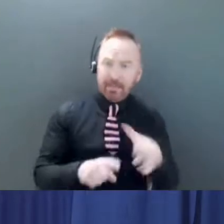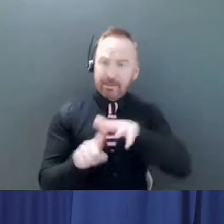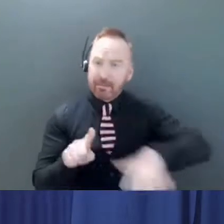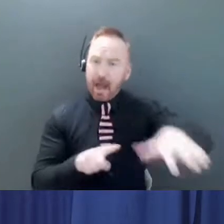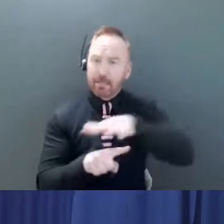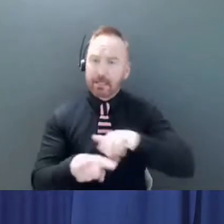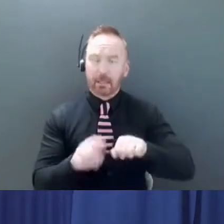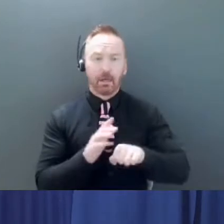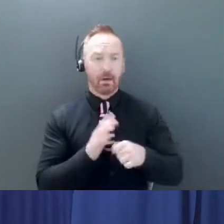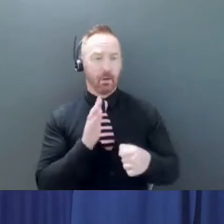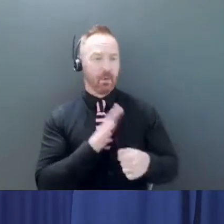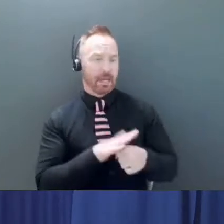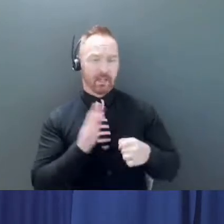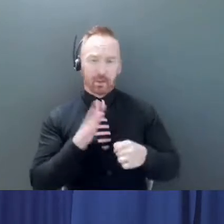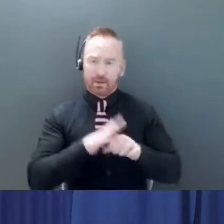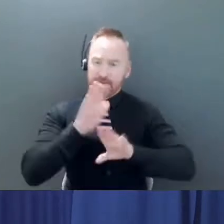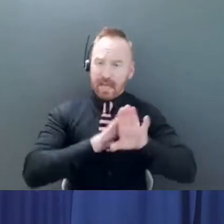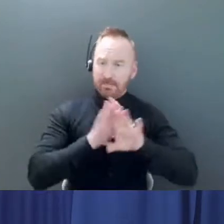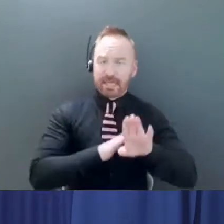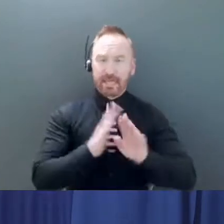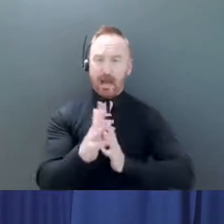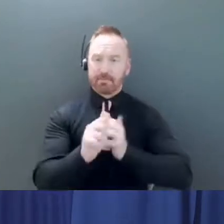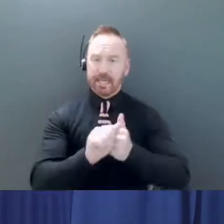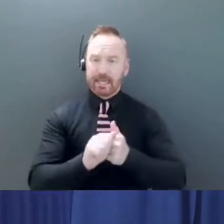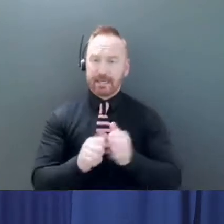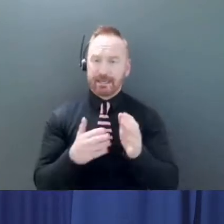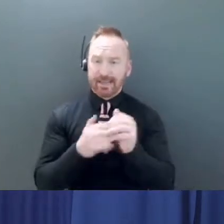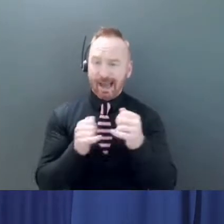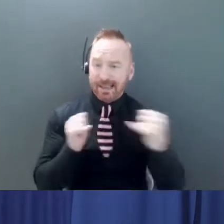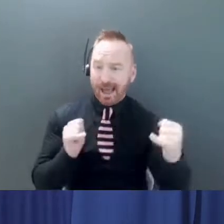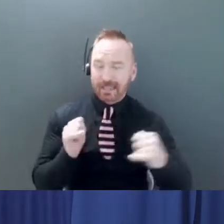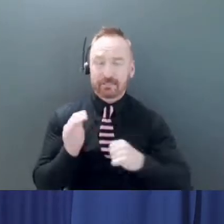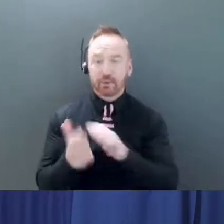We have been working on updated guidelines for schools, student